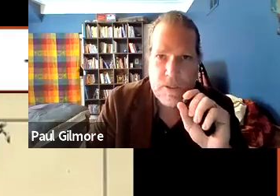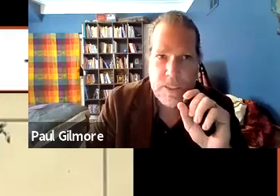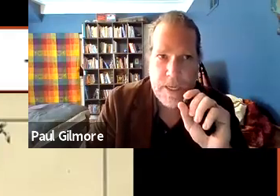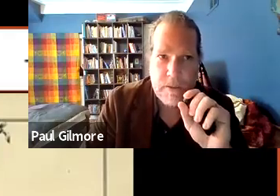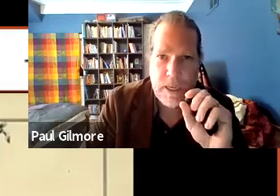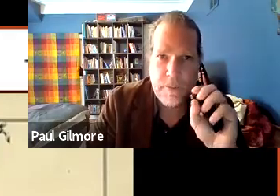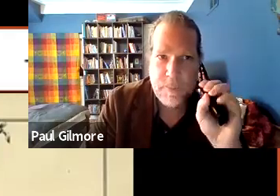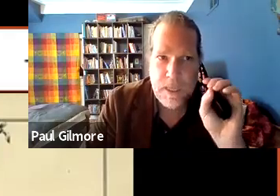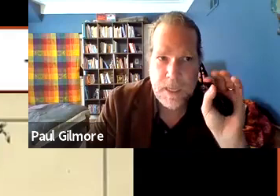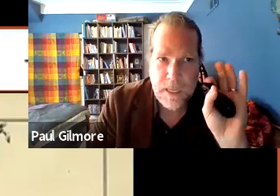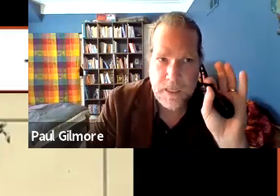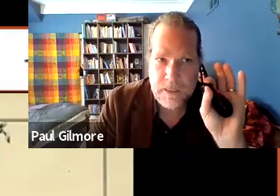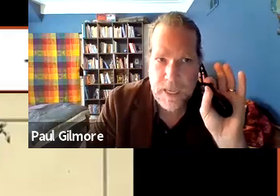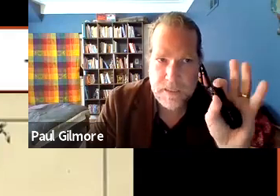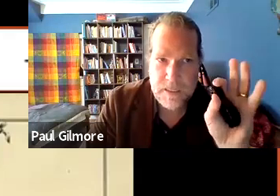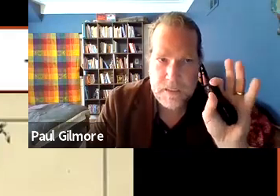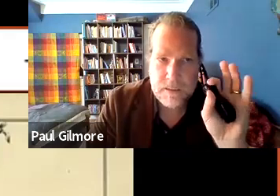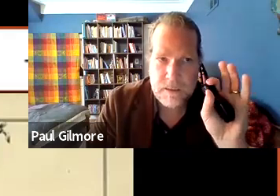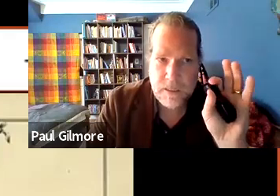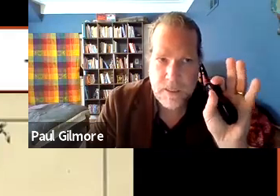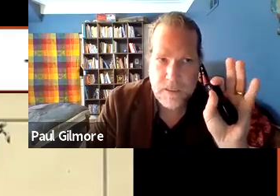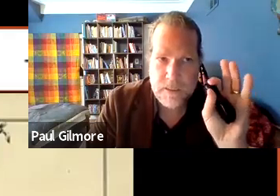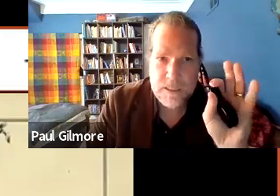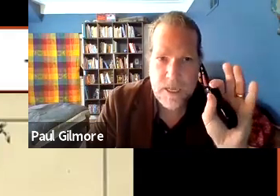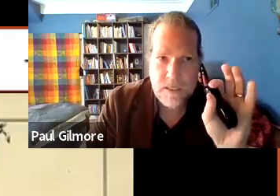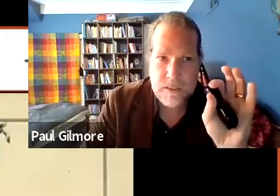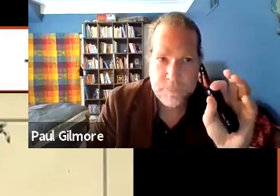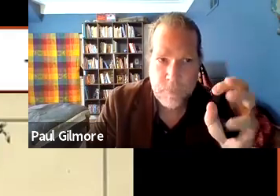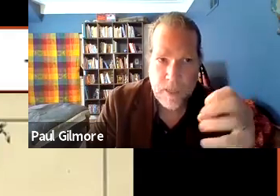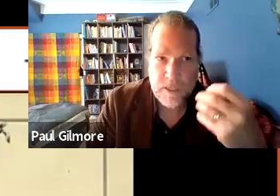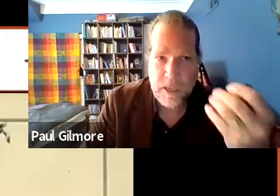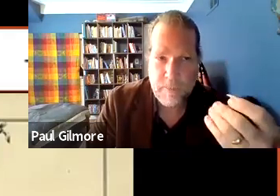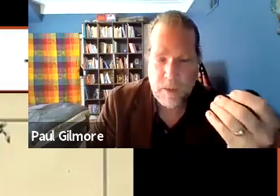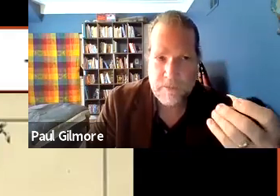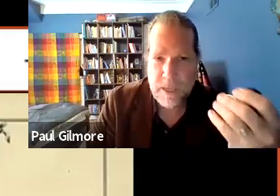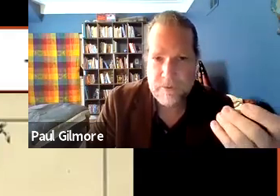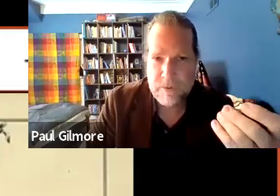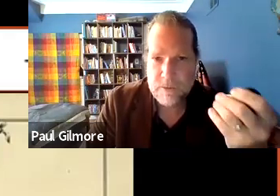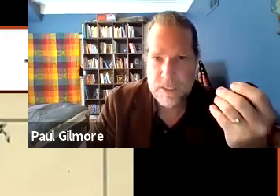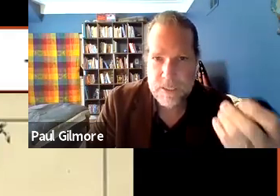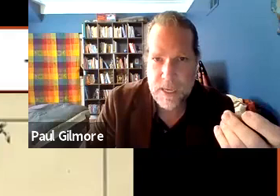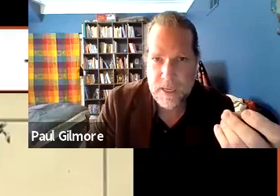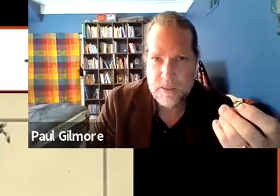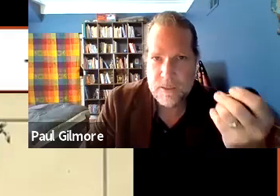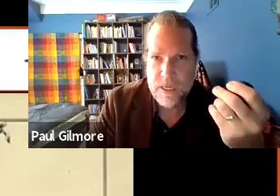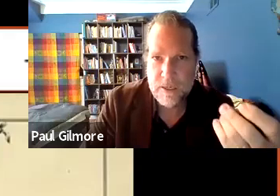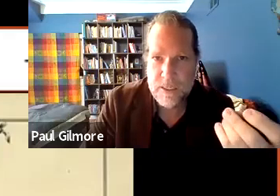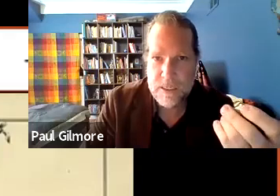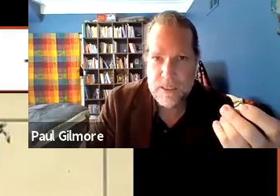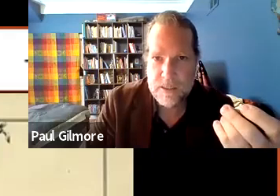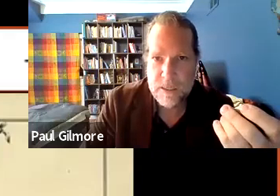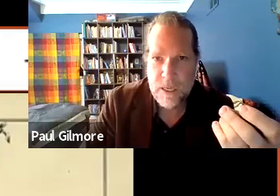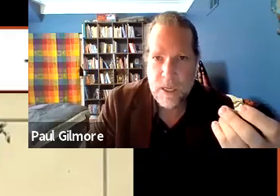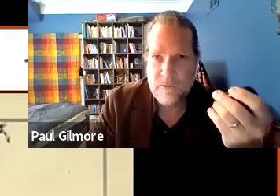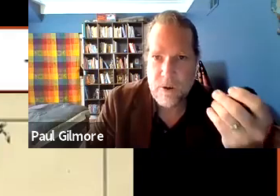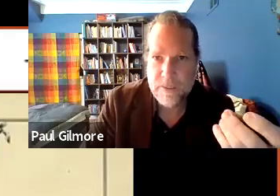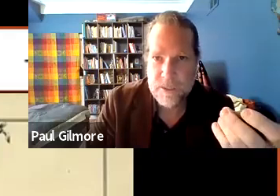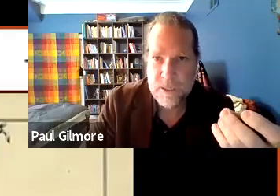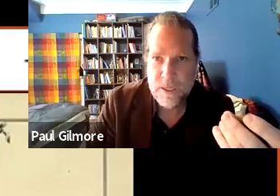country now, in the 18, in 1868, as an part of an effort to extend guarantees of rights